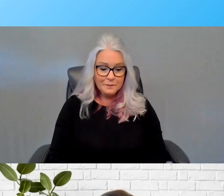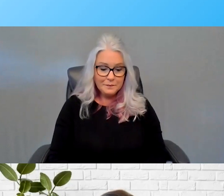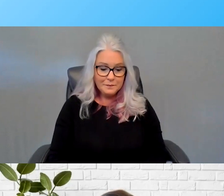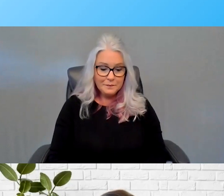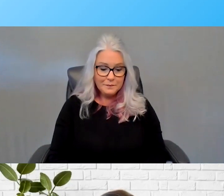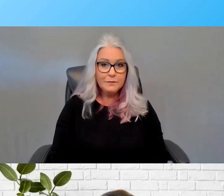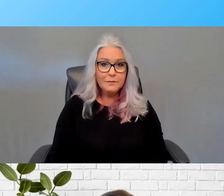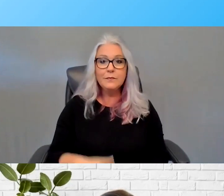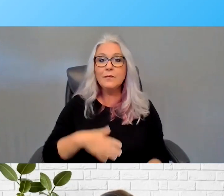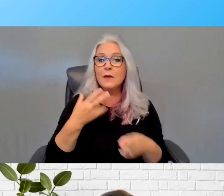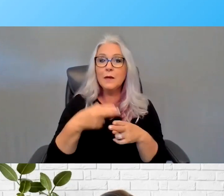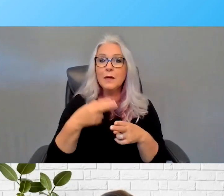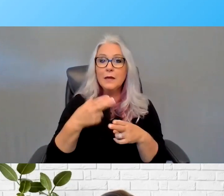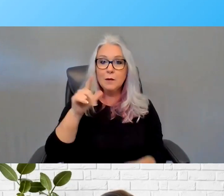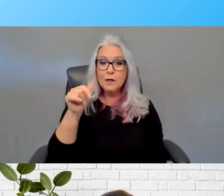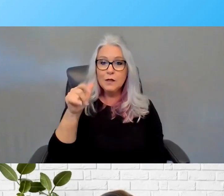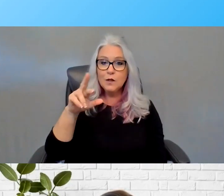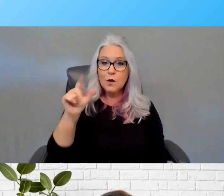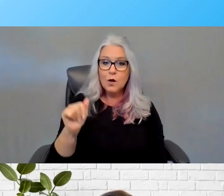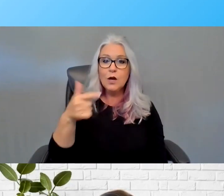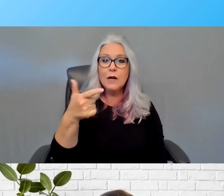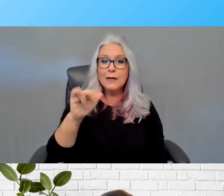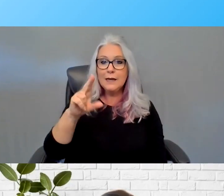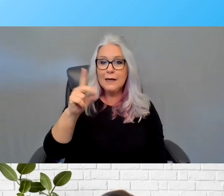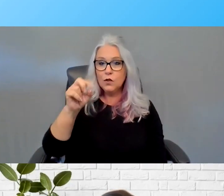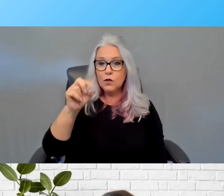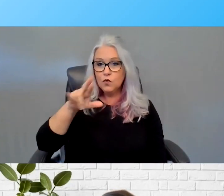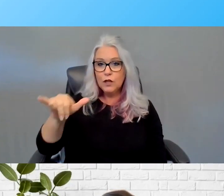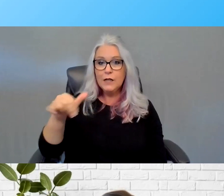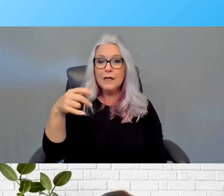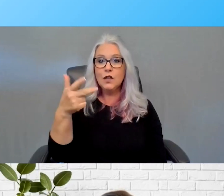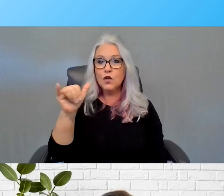LAURA GUIDRY-GRIMES, PhD, I'm a white woman with dark hair that is definitely